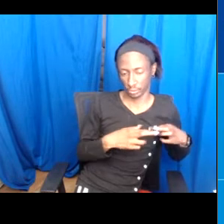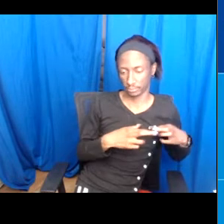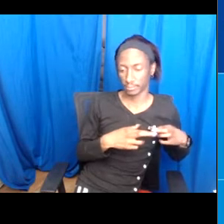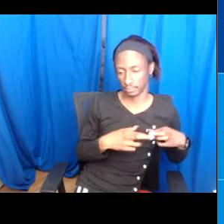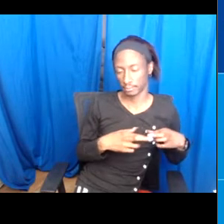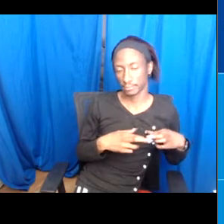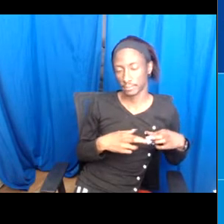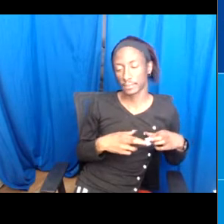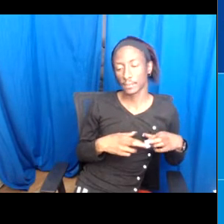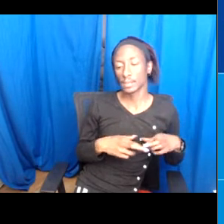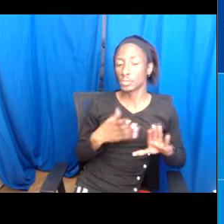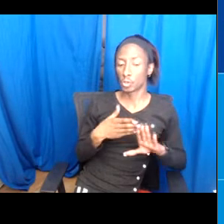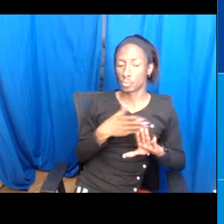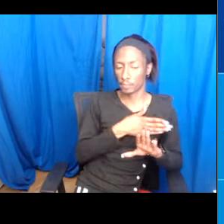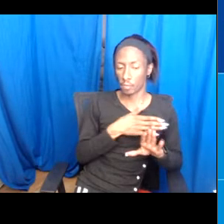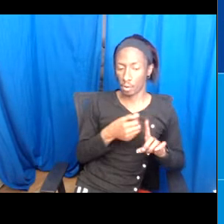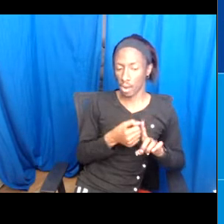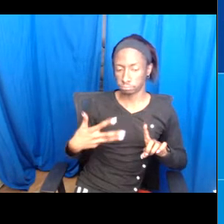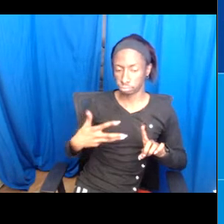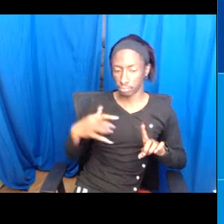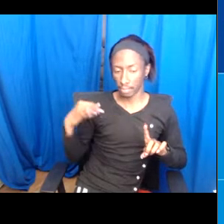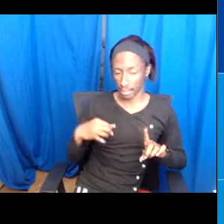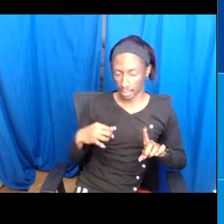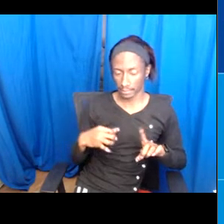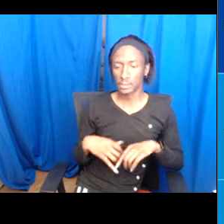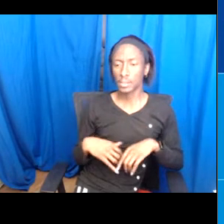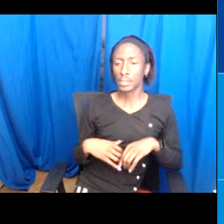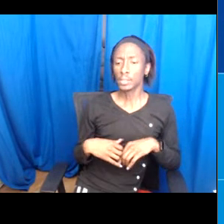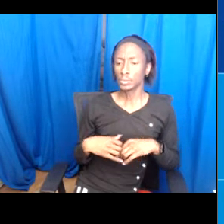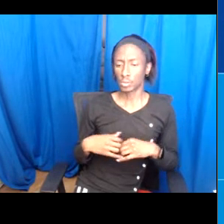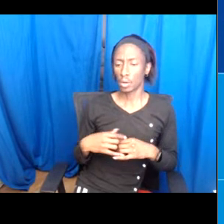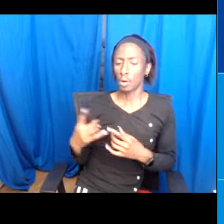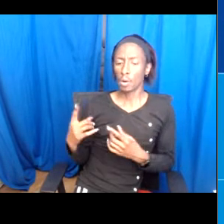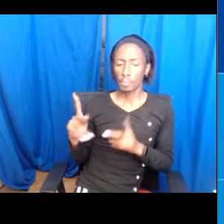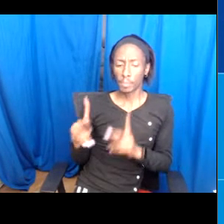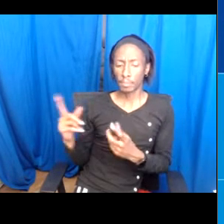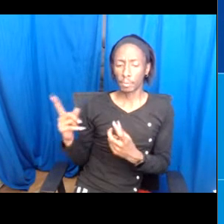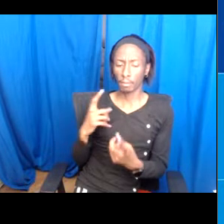But before I get into that one of the questions I often get asked is, "How did you even get started